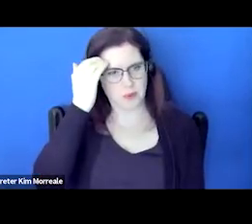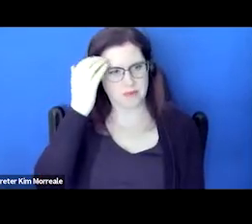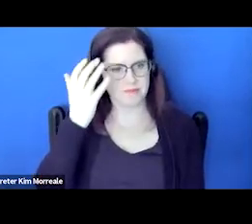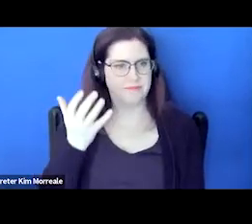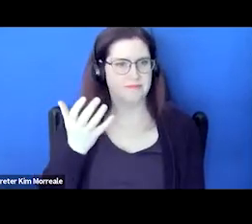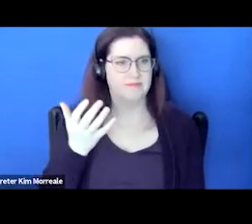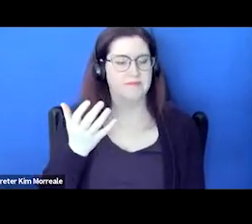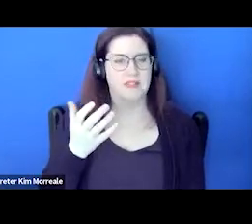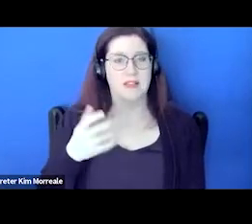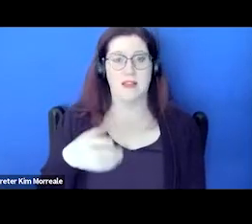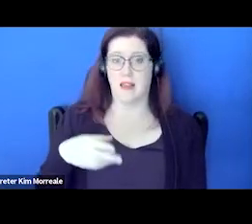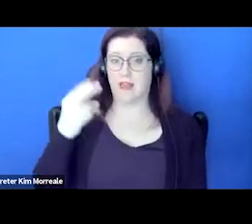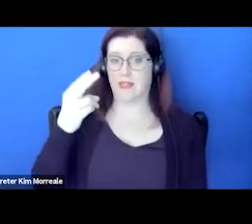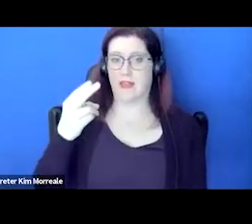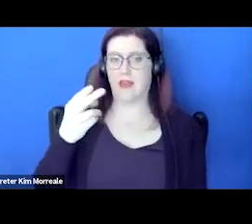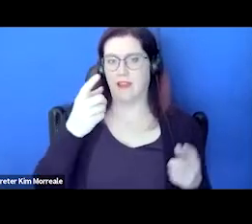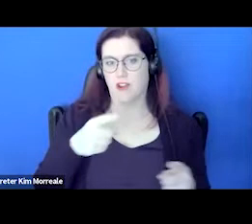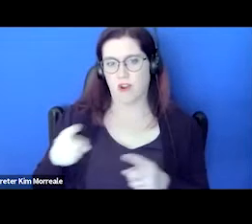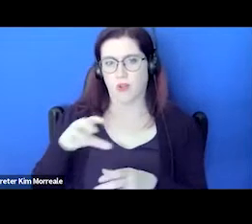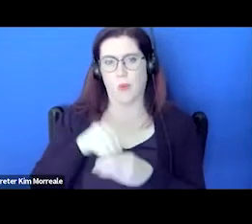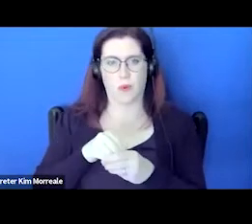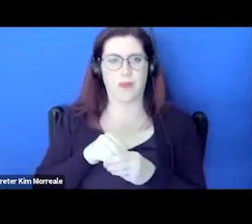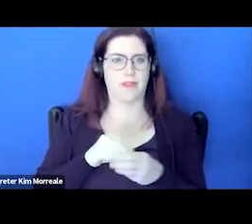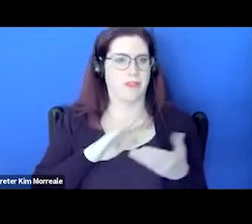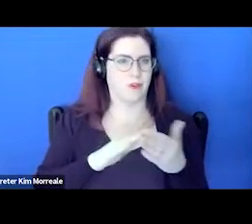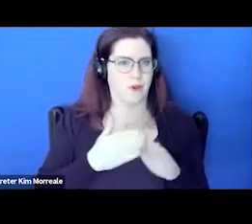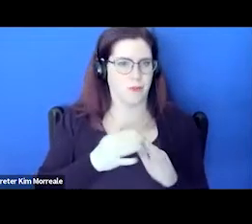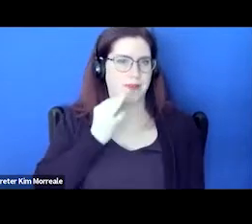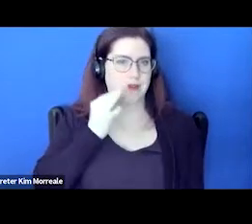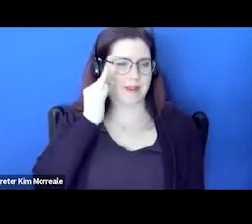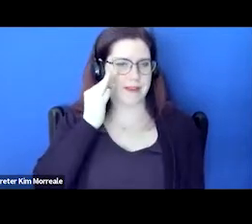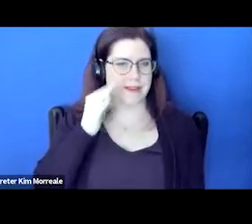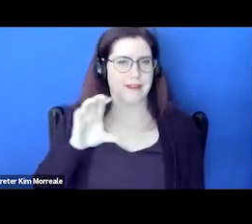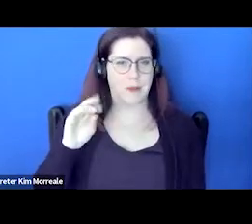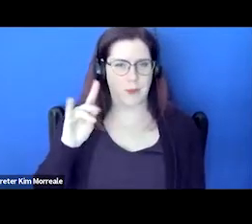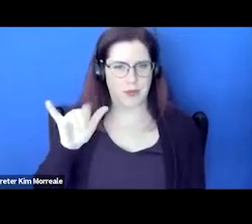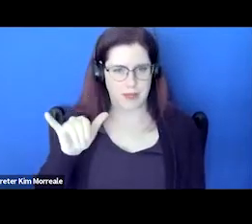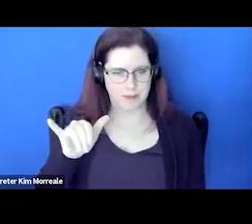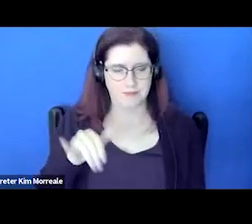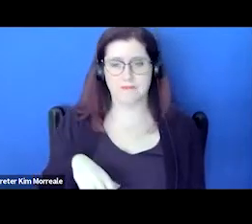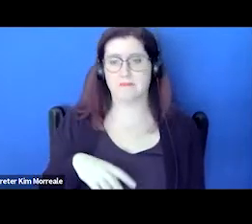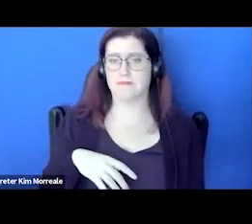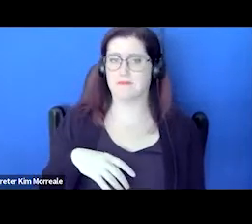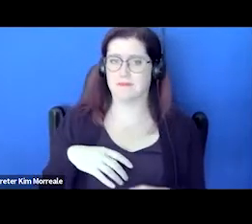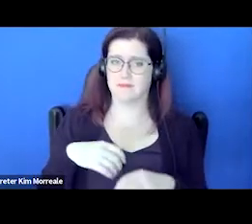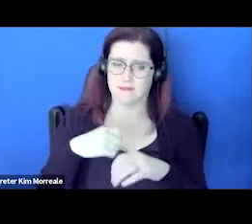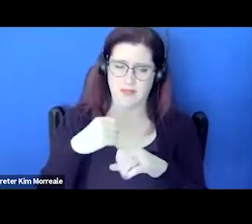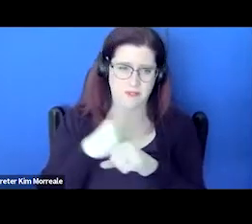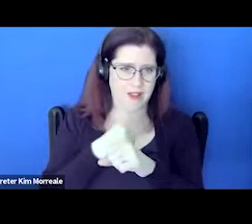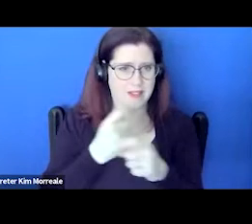a high occurrence in the urban Indian community. Violence is prevalent, that includes unintentional,